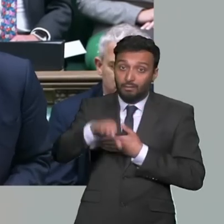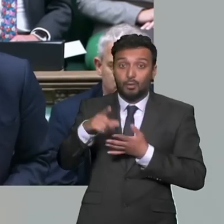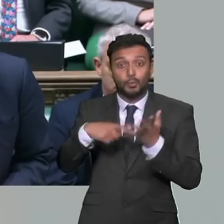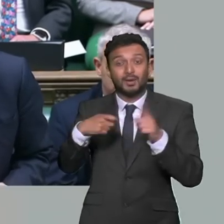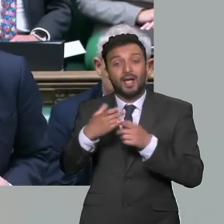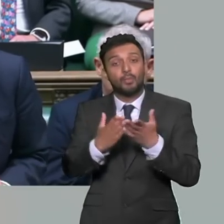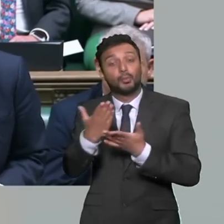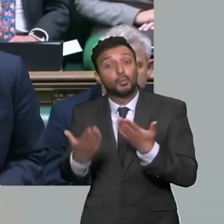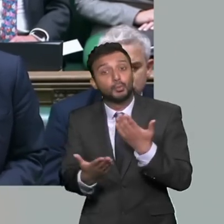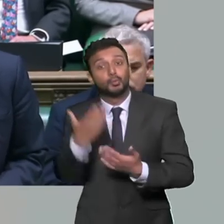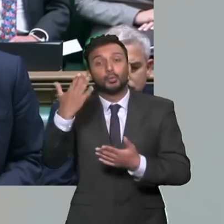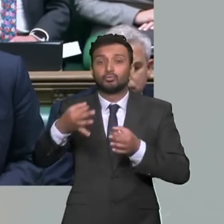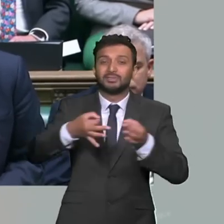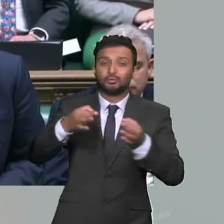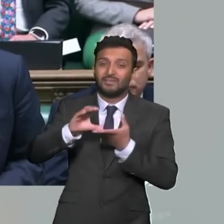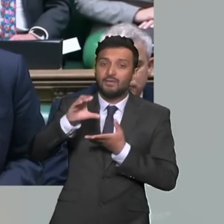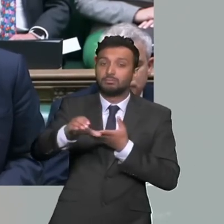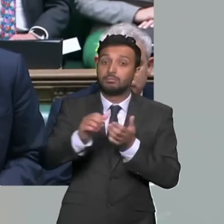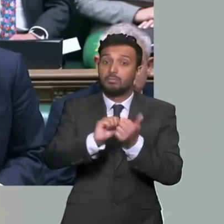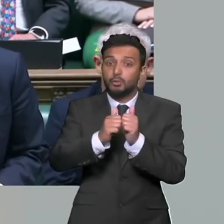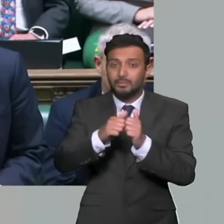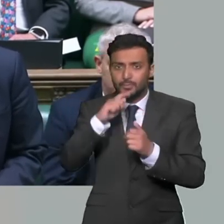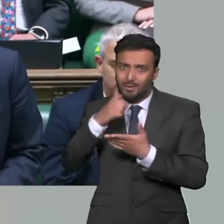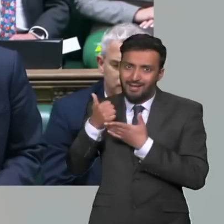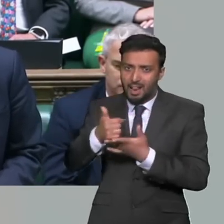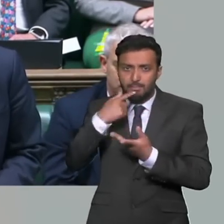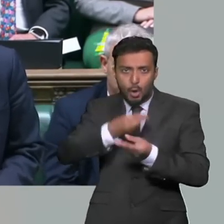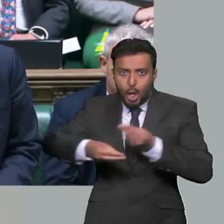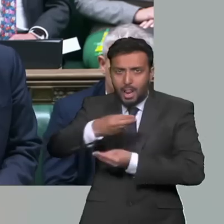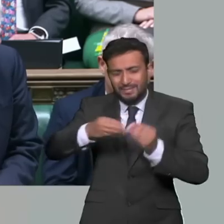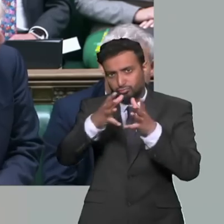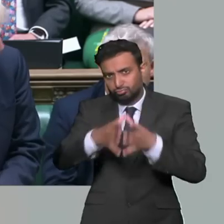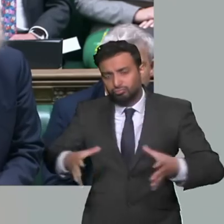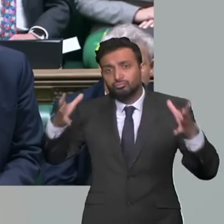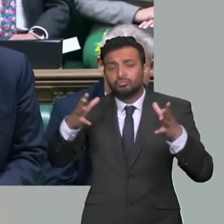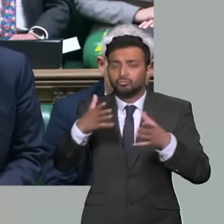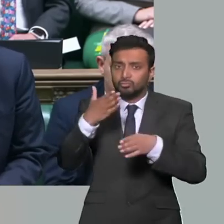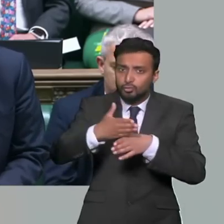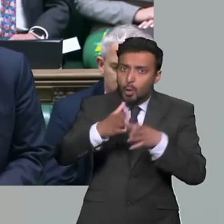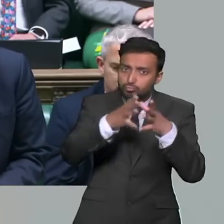Not only will that boost local economies and support jobs; it will support our green economy and decarbonisation.